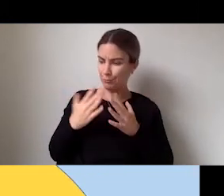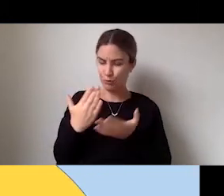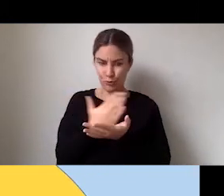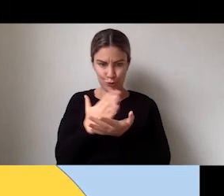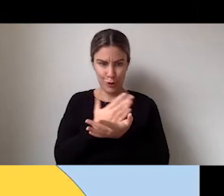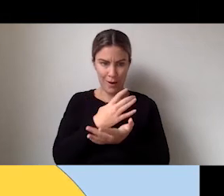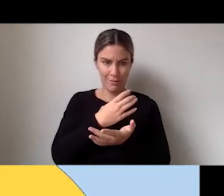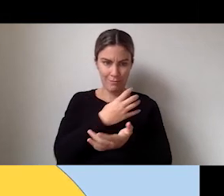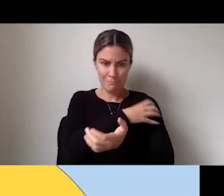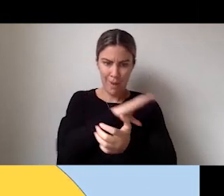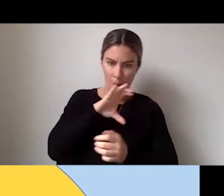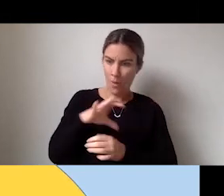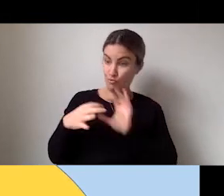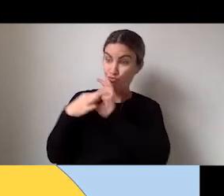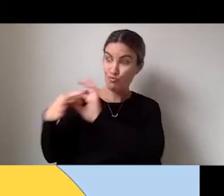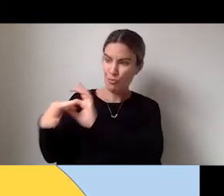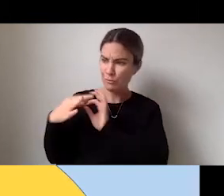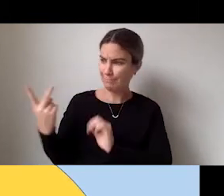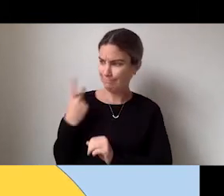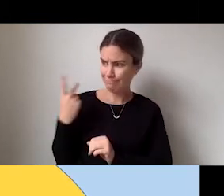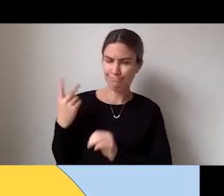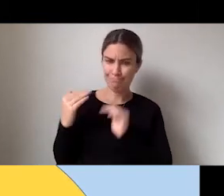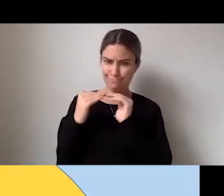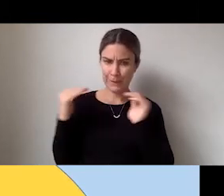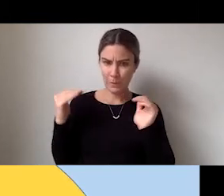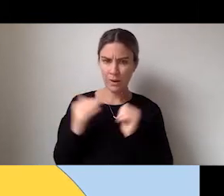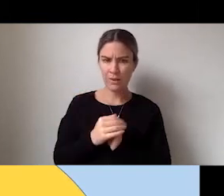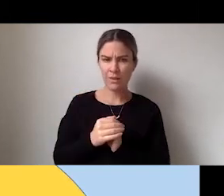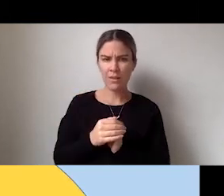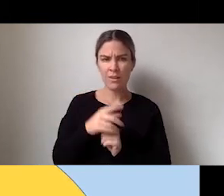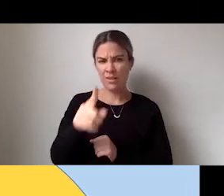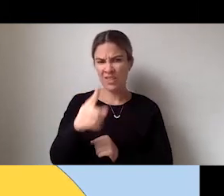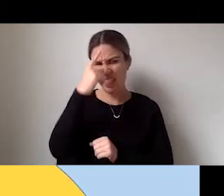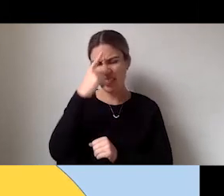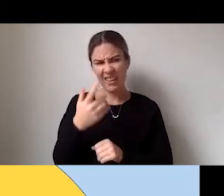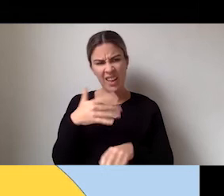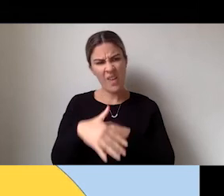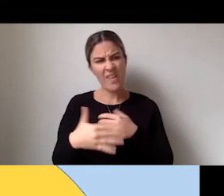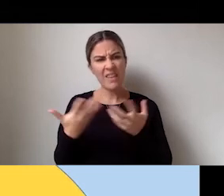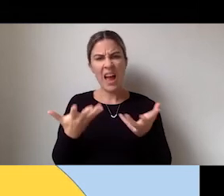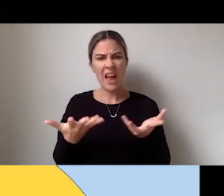And I would invite people to ask themselves where did you learn how to do that? Where did you see that?